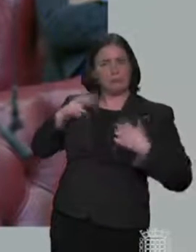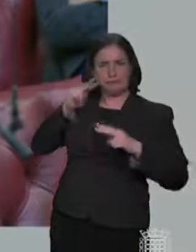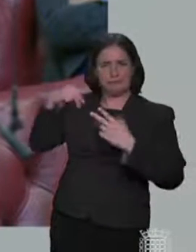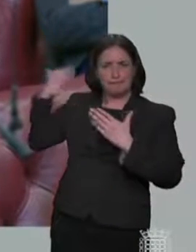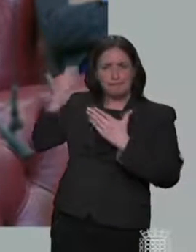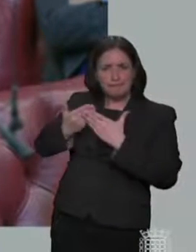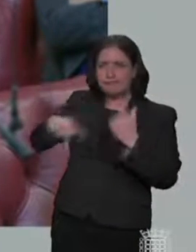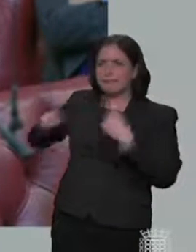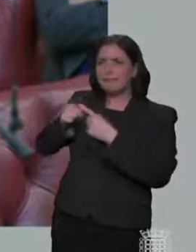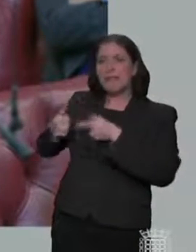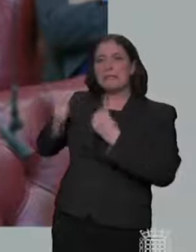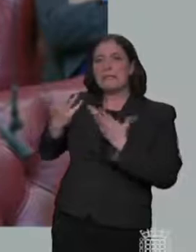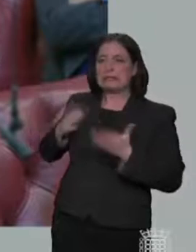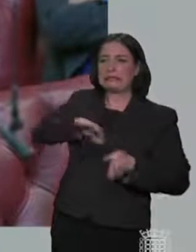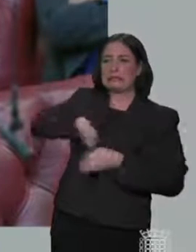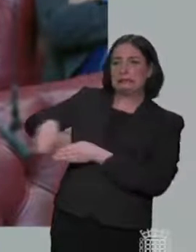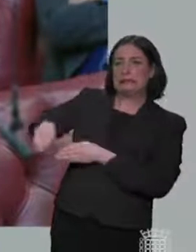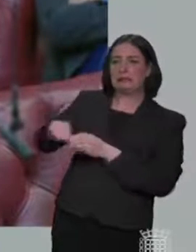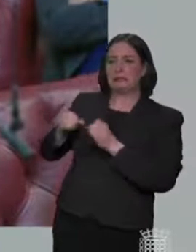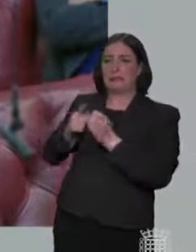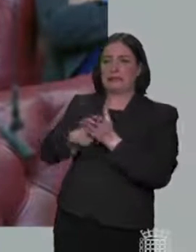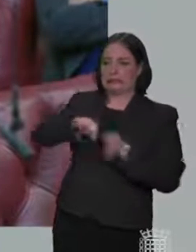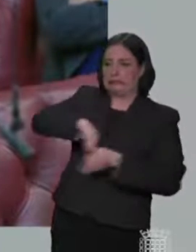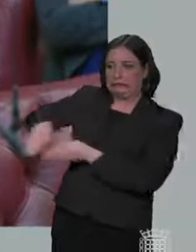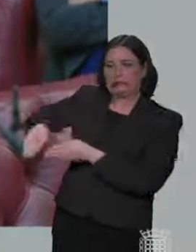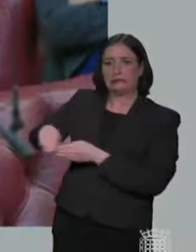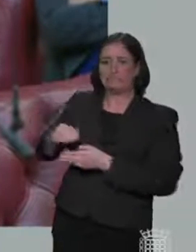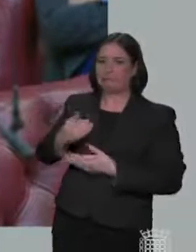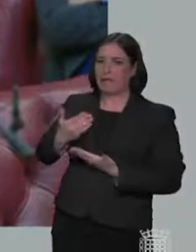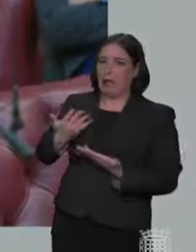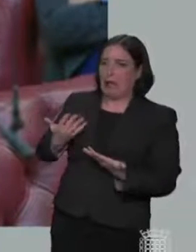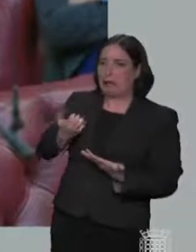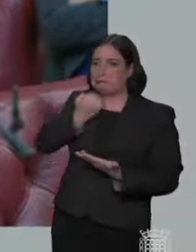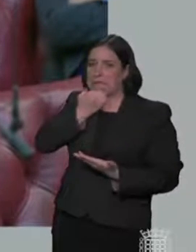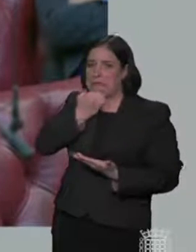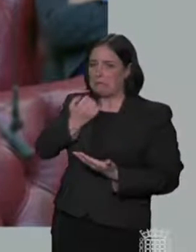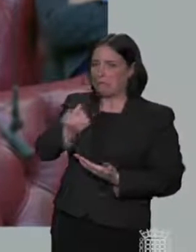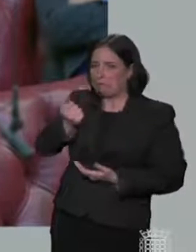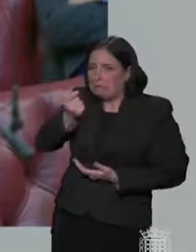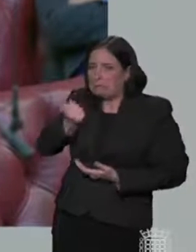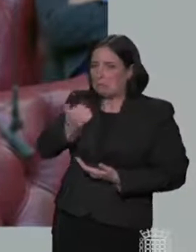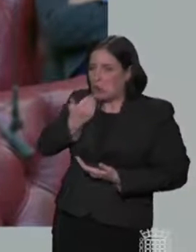quoting limited numbers i believe the numbers are irrelevant for our deaf fellow citizens bsl